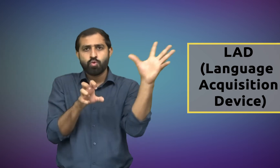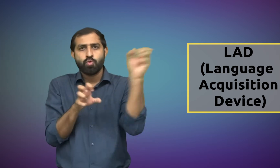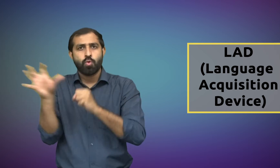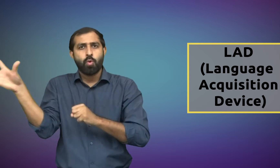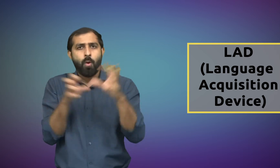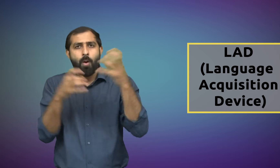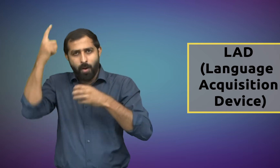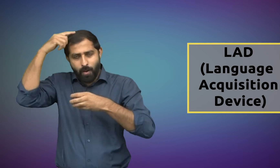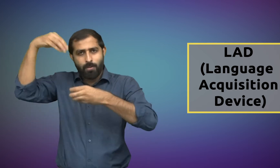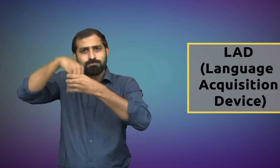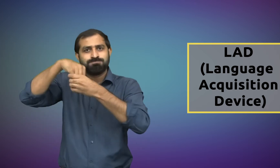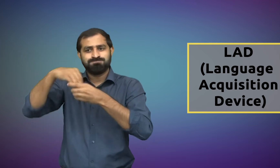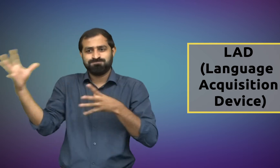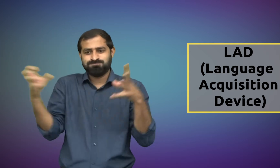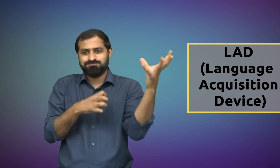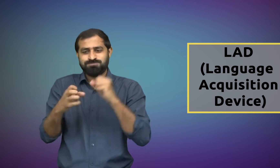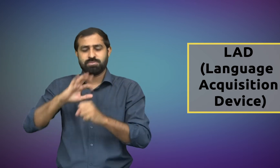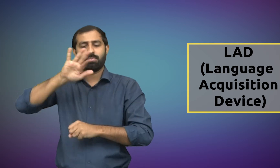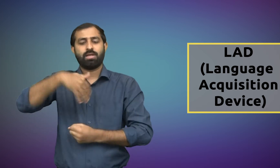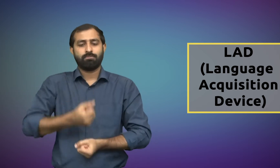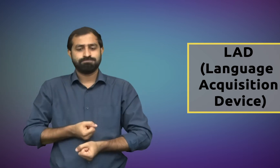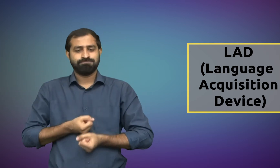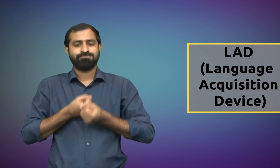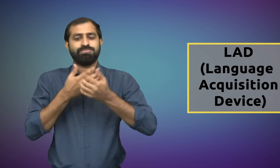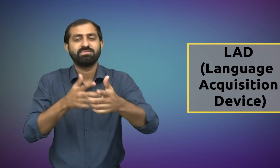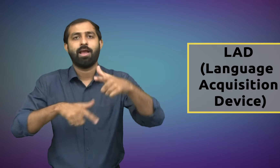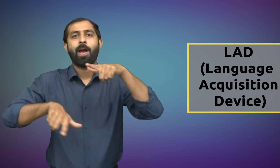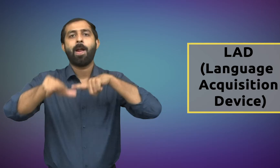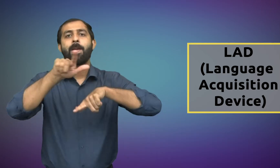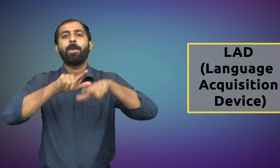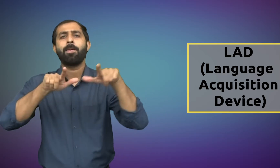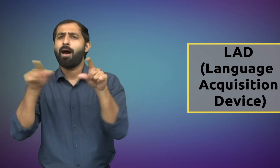environment and then express with the use of language.